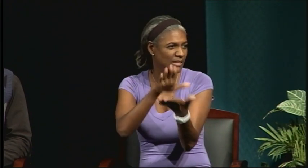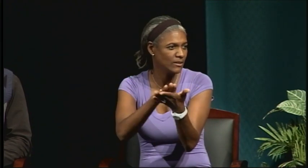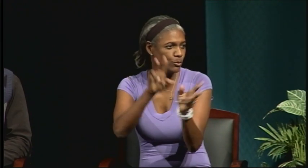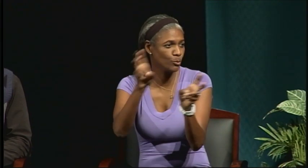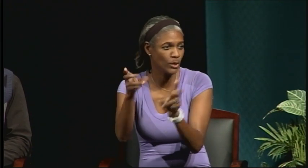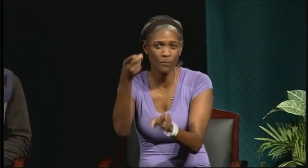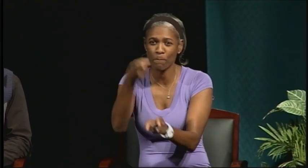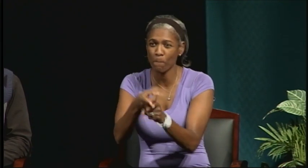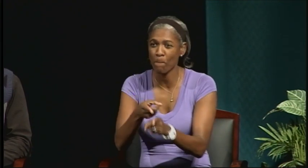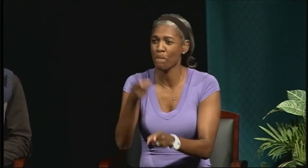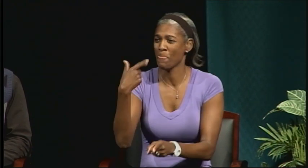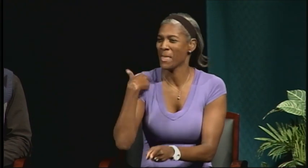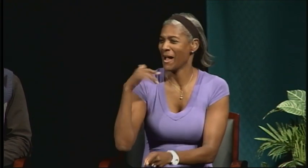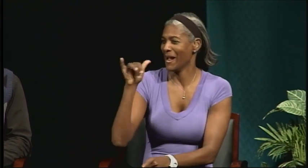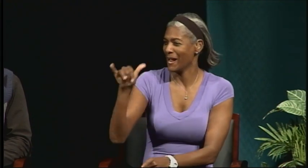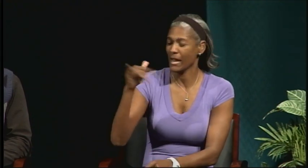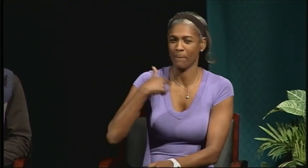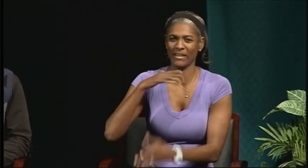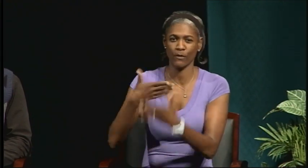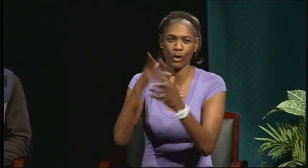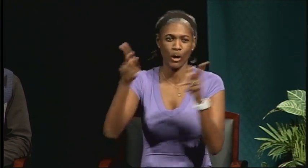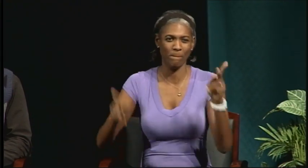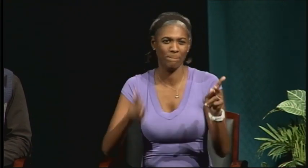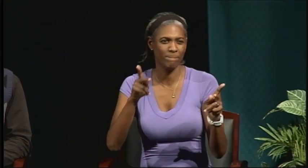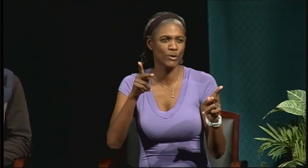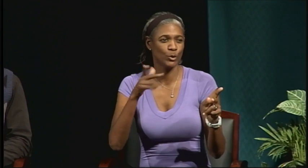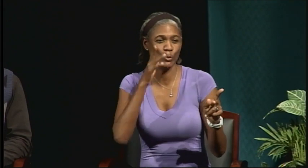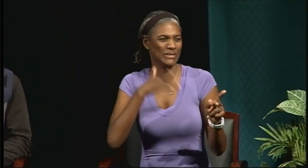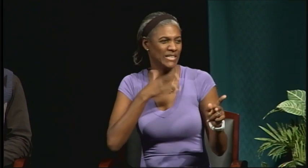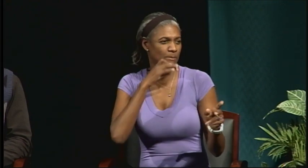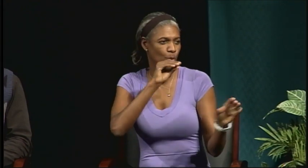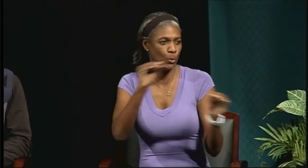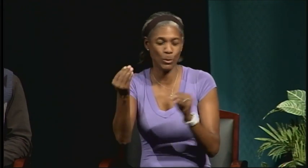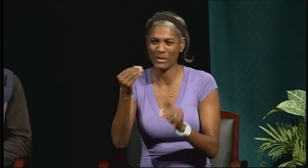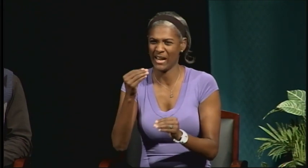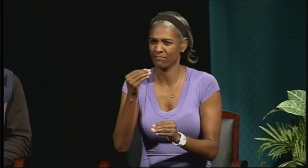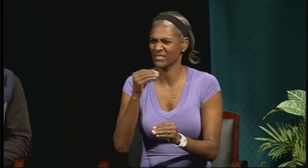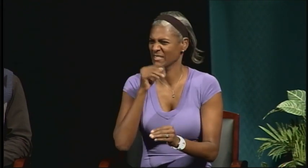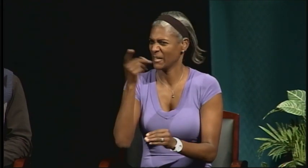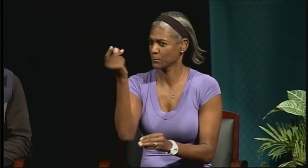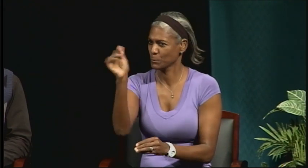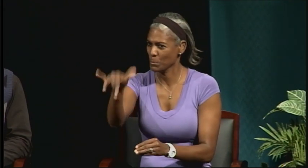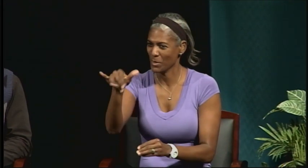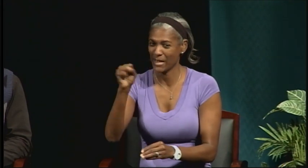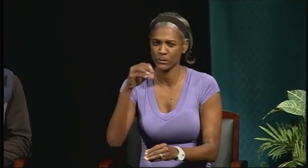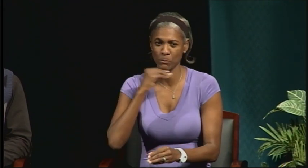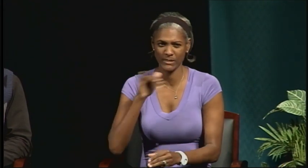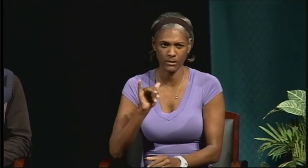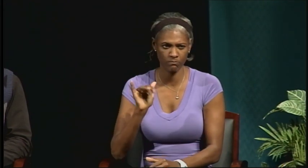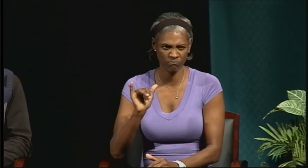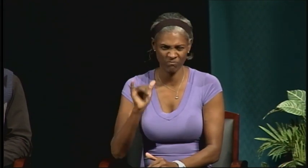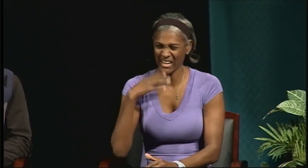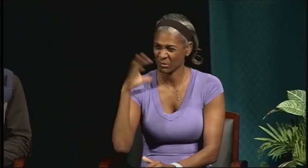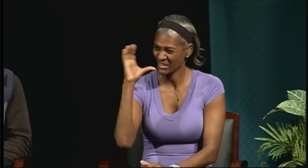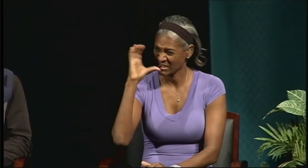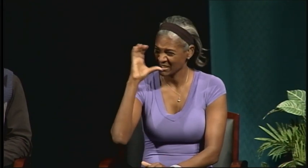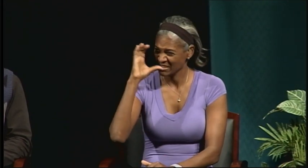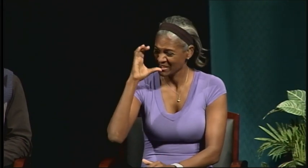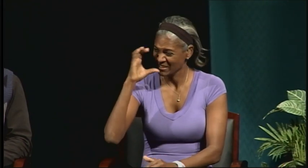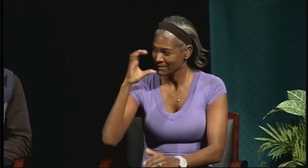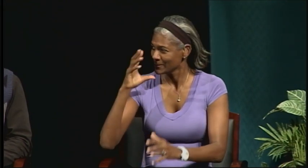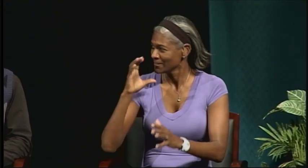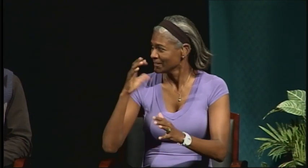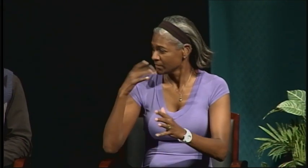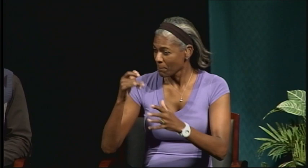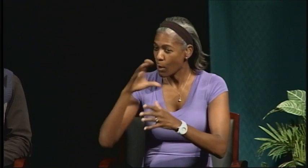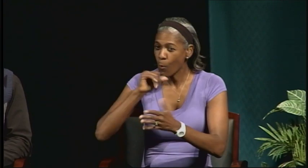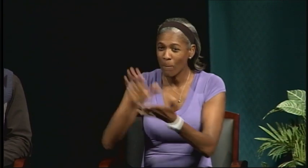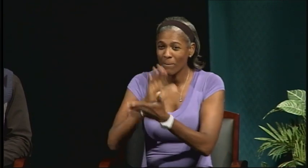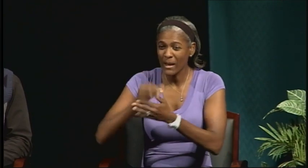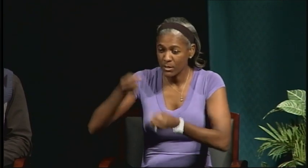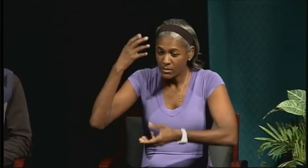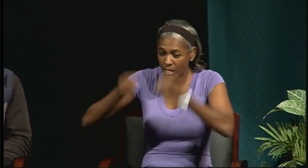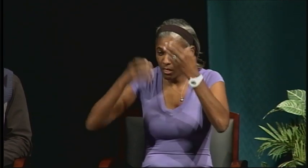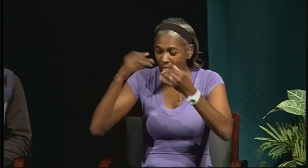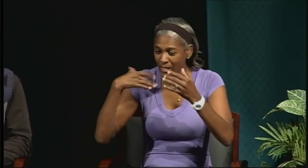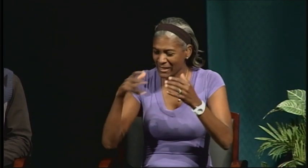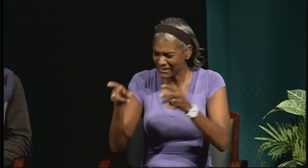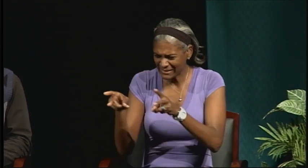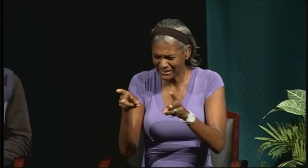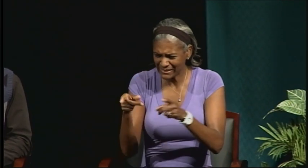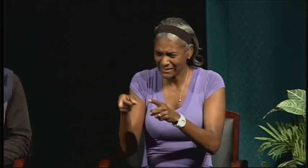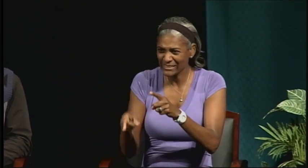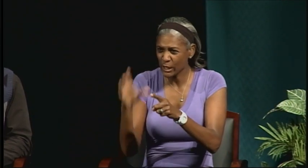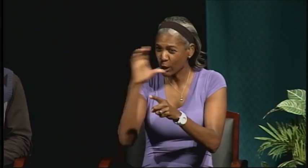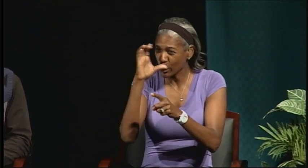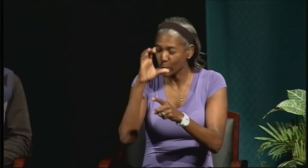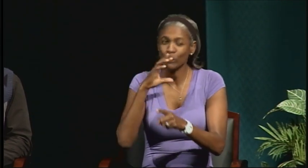Sometimes you're looking through a particular piece of research